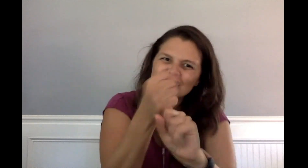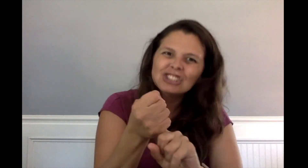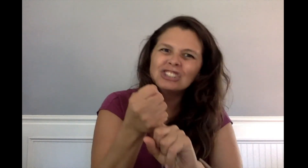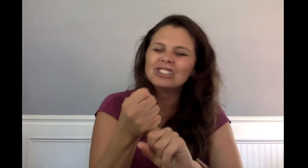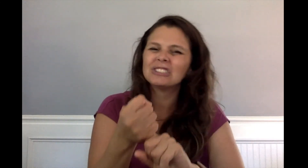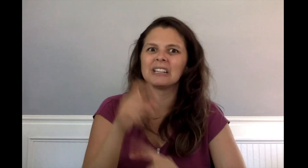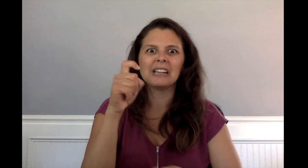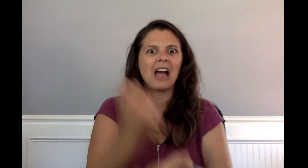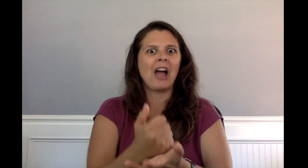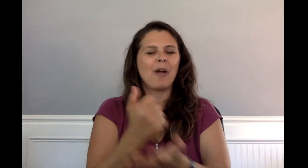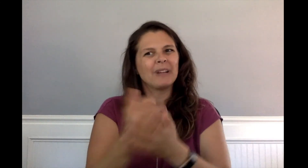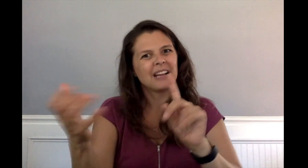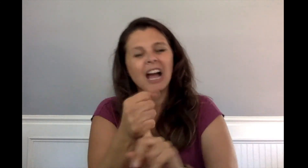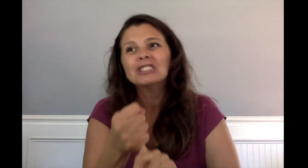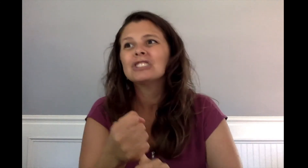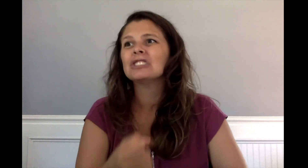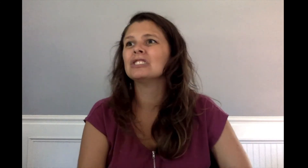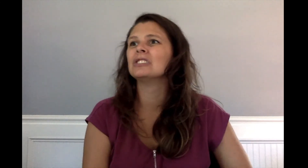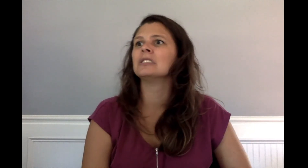To catch Toni they needed help.